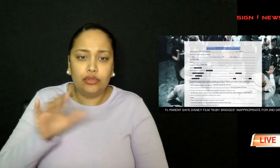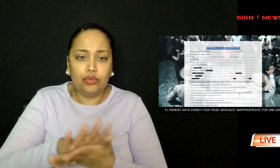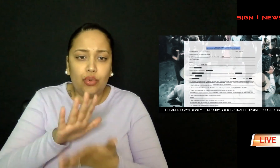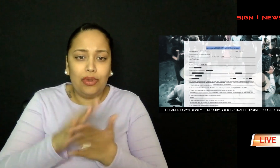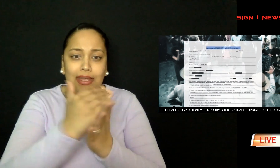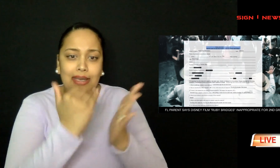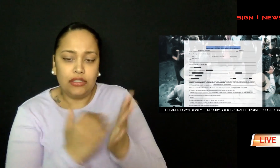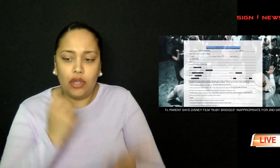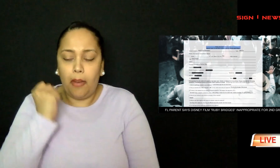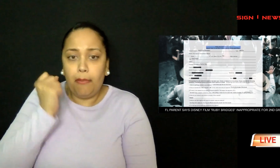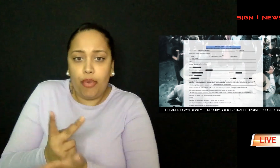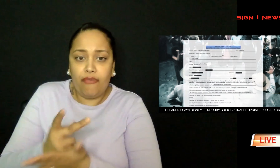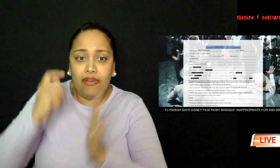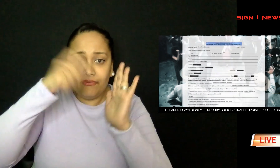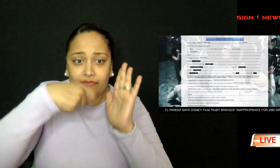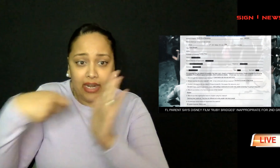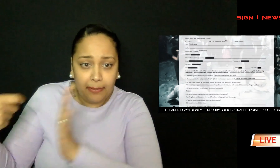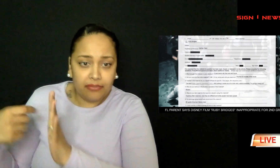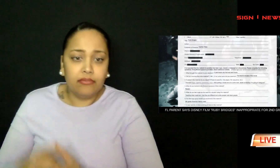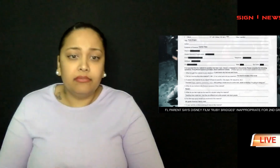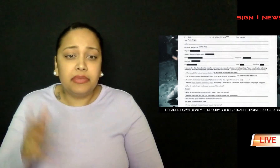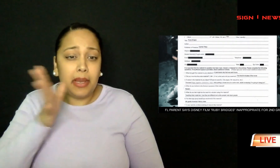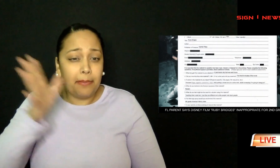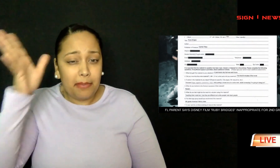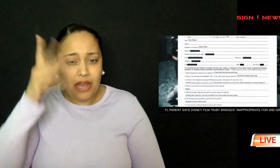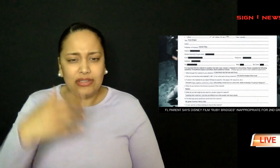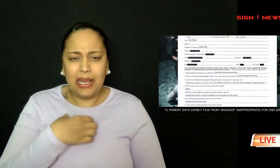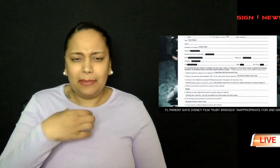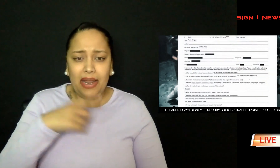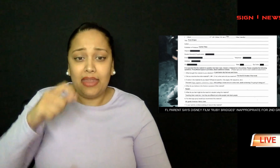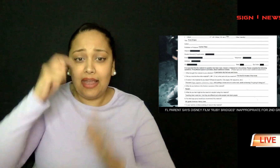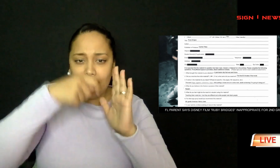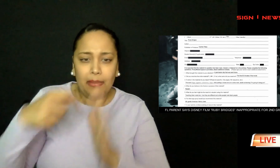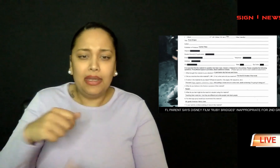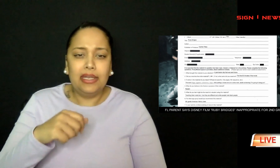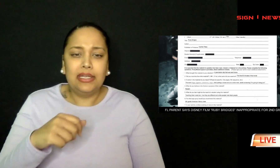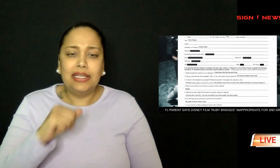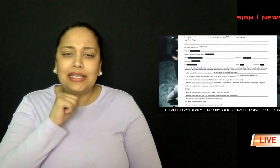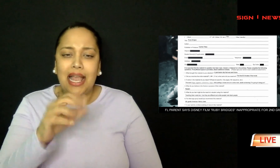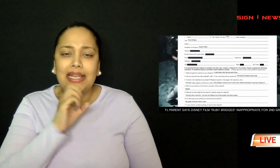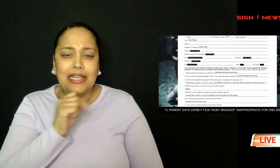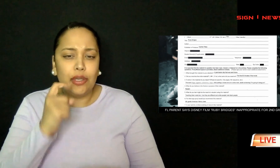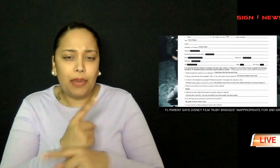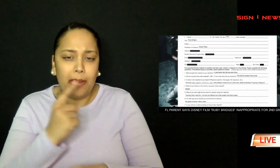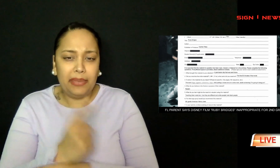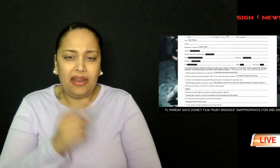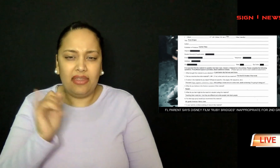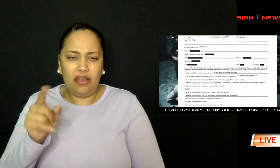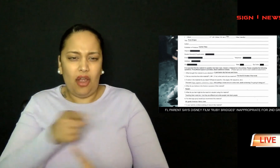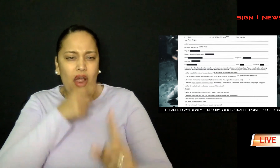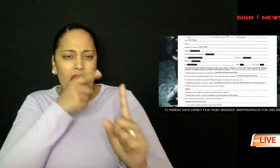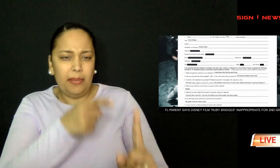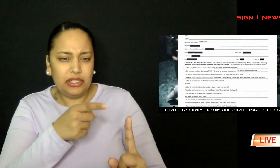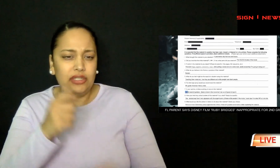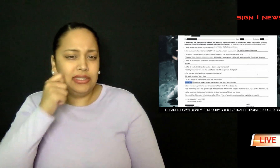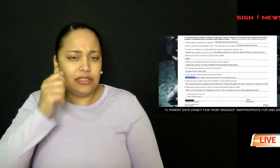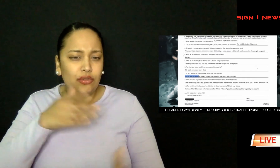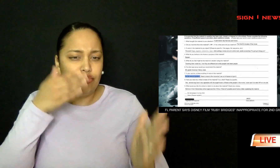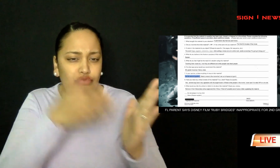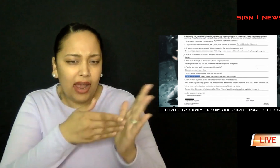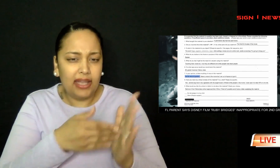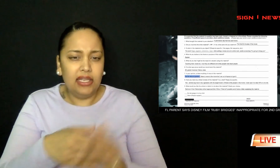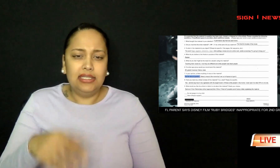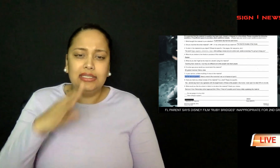wants the movie removed from their second-grade child's school's list of approved films the